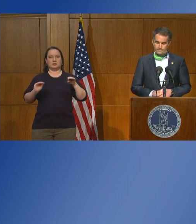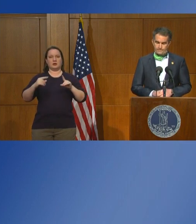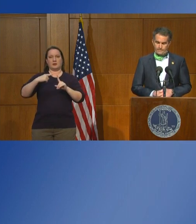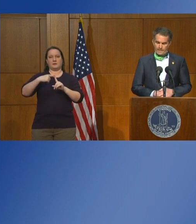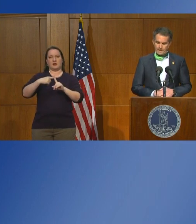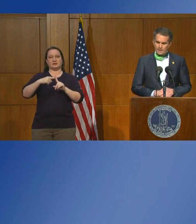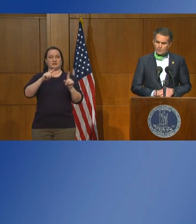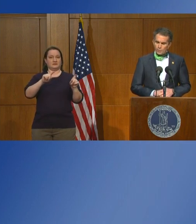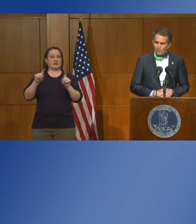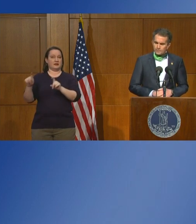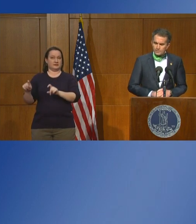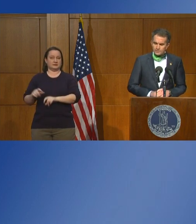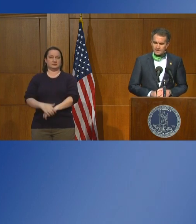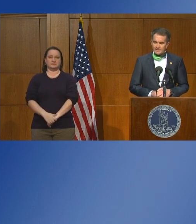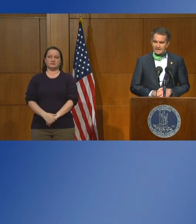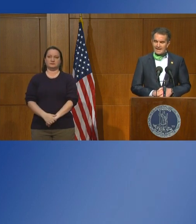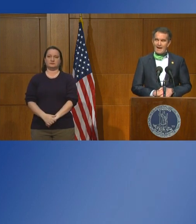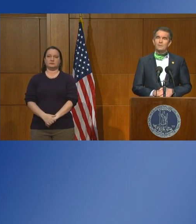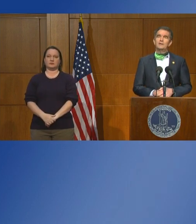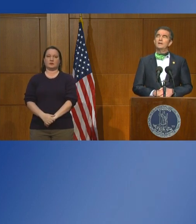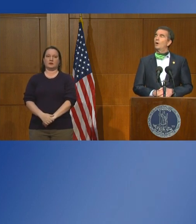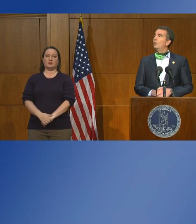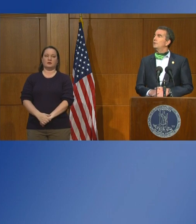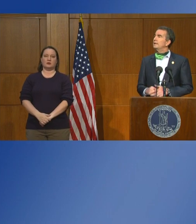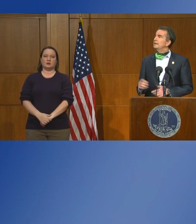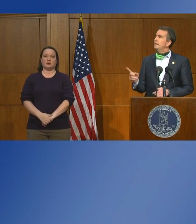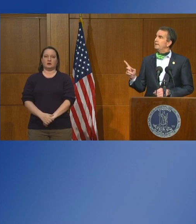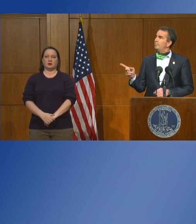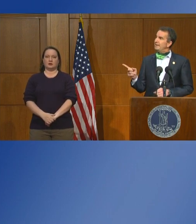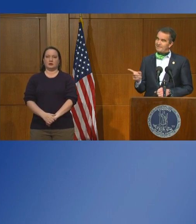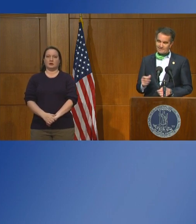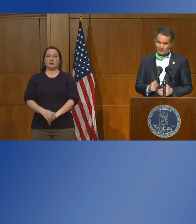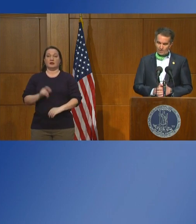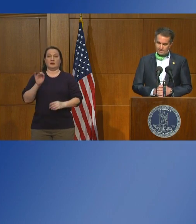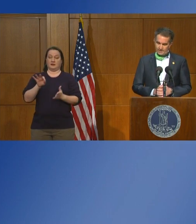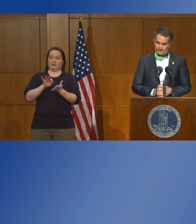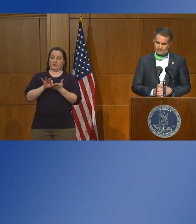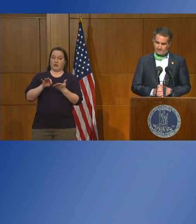DOWNWARD TREND IN POSITIVE